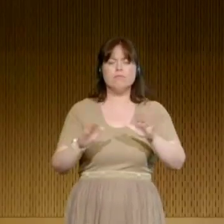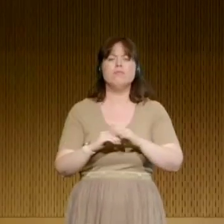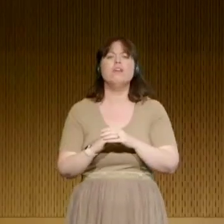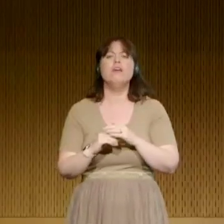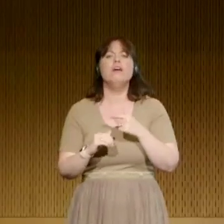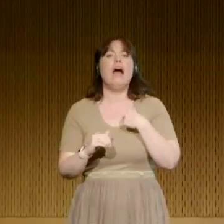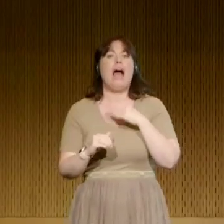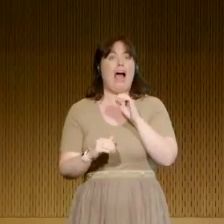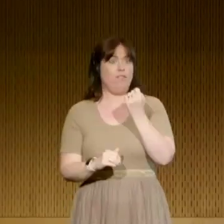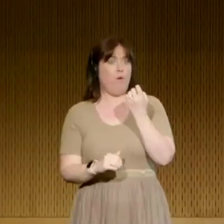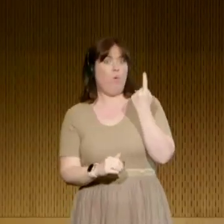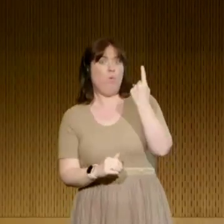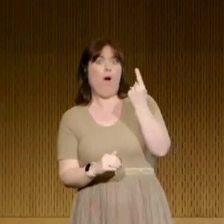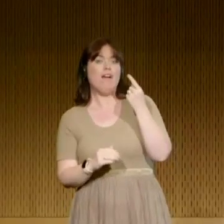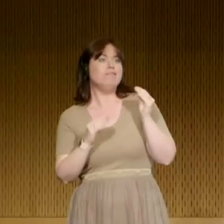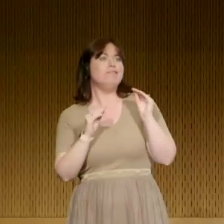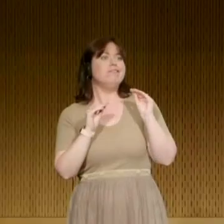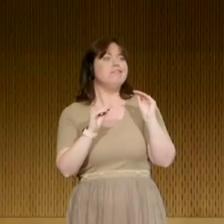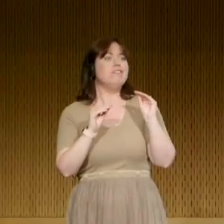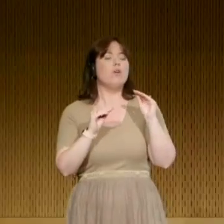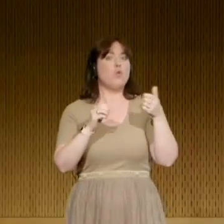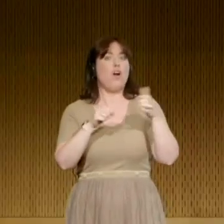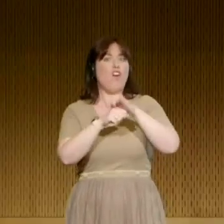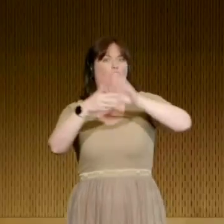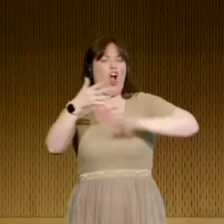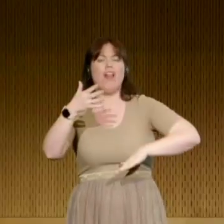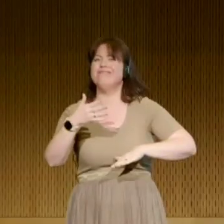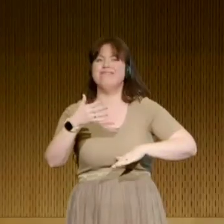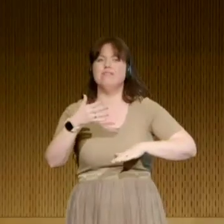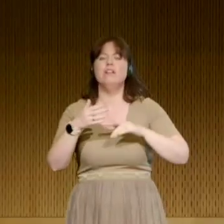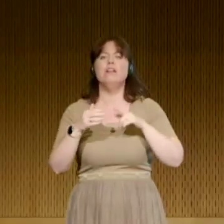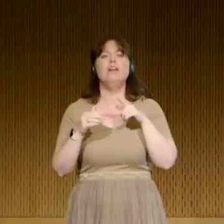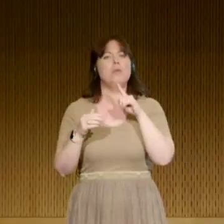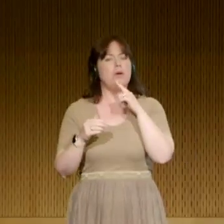approach that will address all of those 42 areas. But there is one that comes kind of